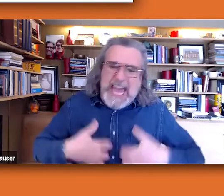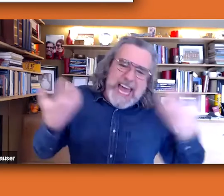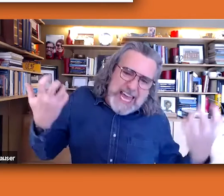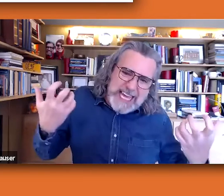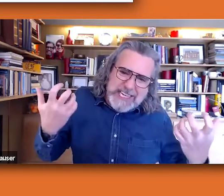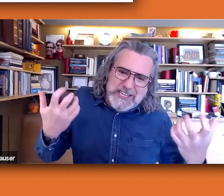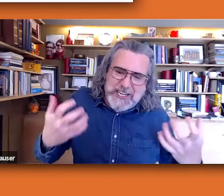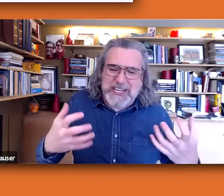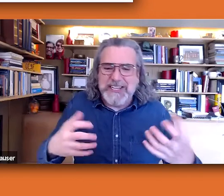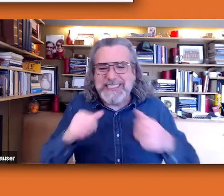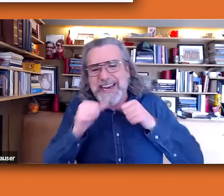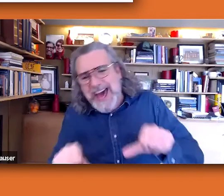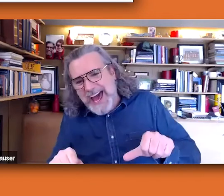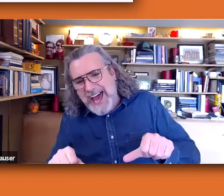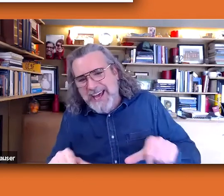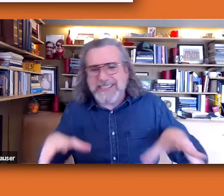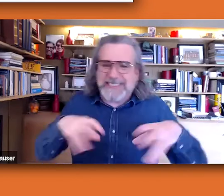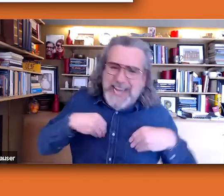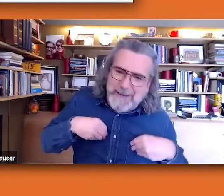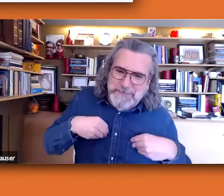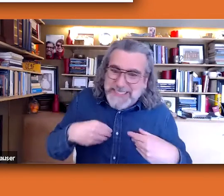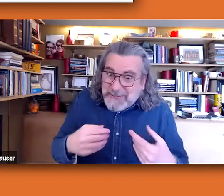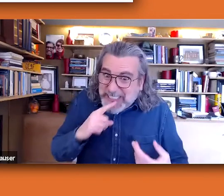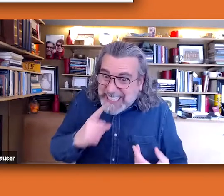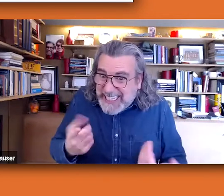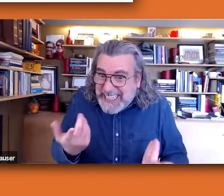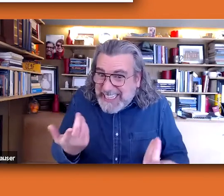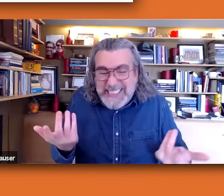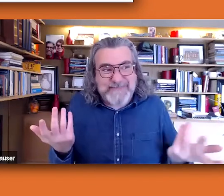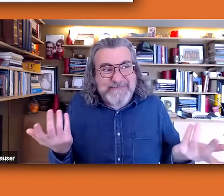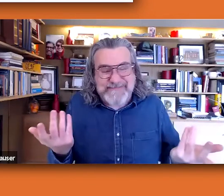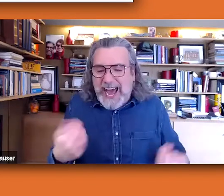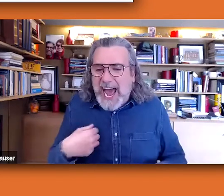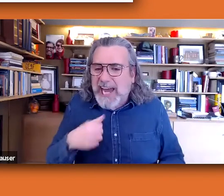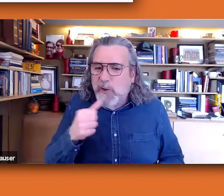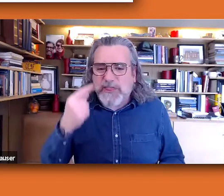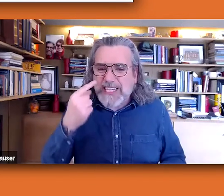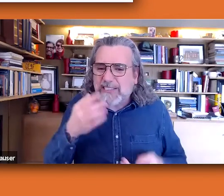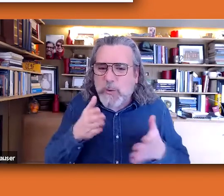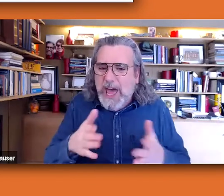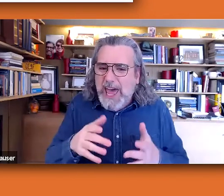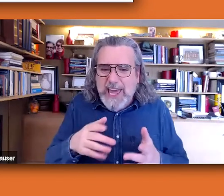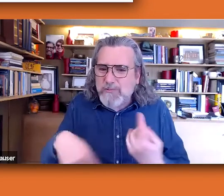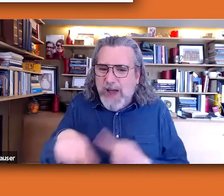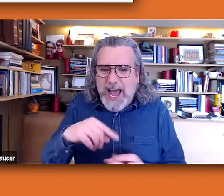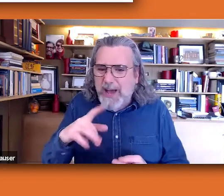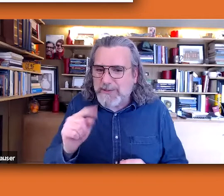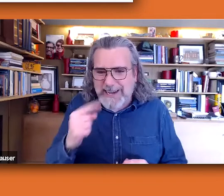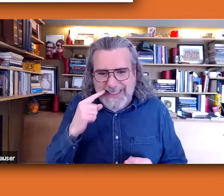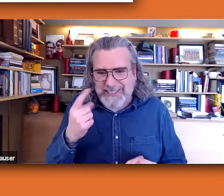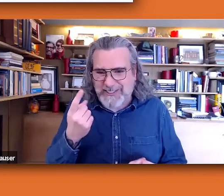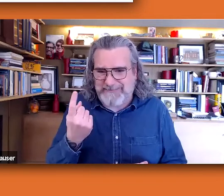I think it's almost like the breathing process. You go through anger, denial, and then finally acceptance. I really do think it's--it's the same,